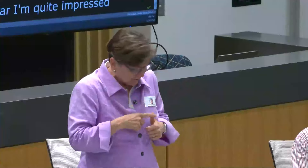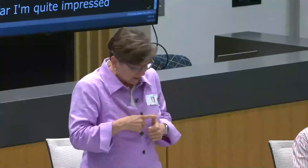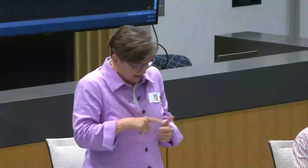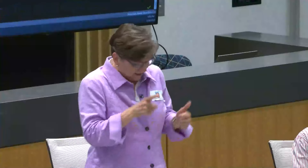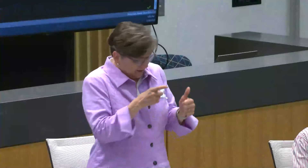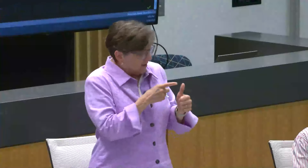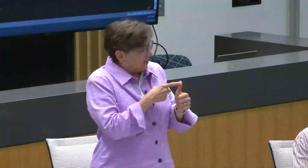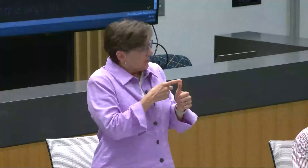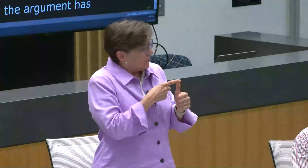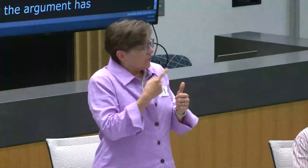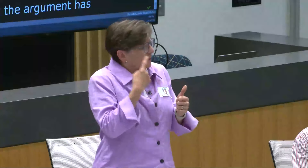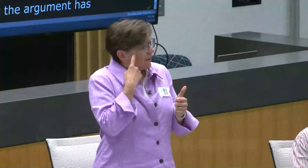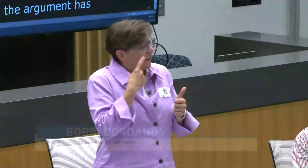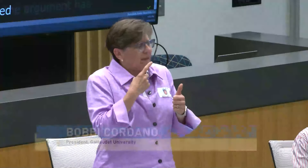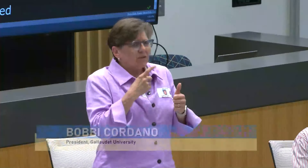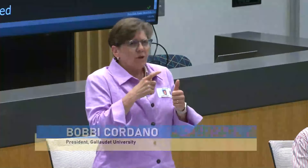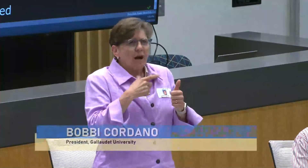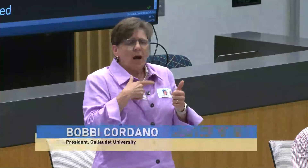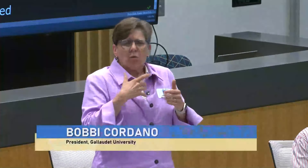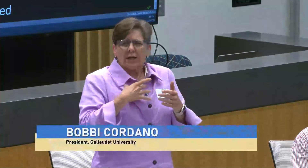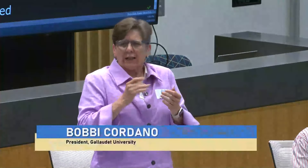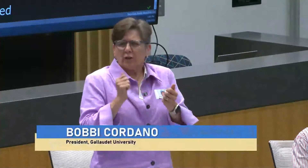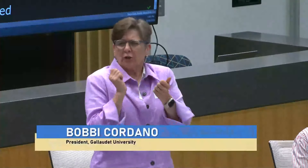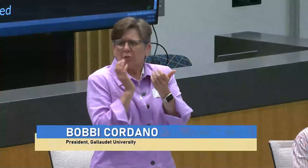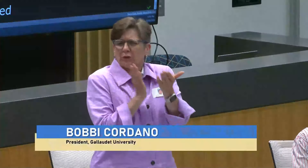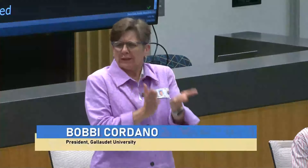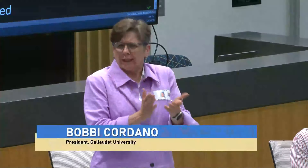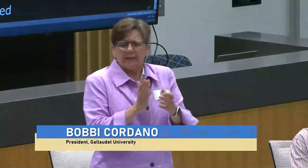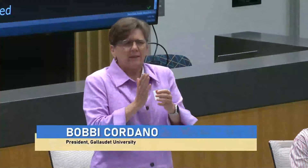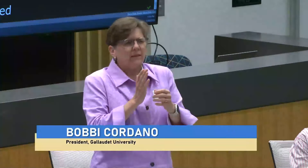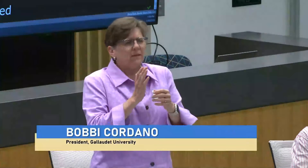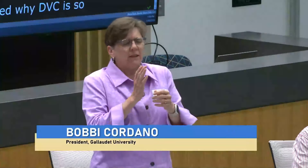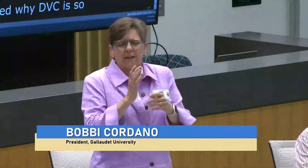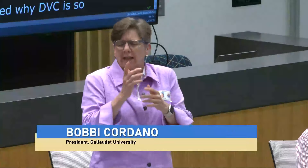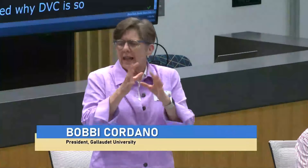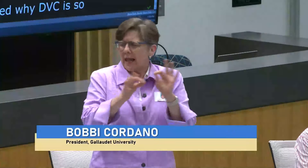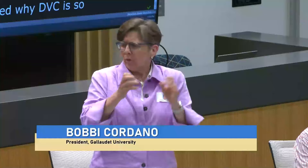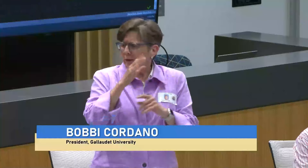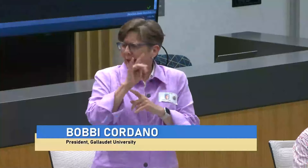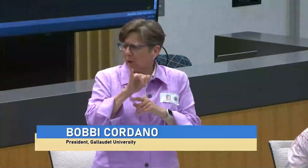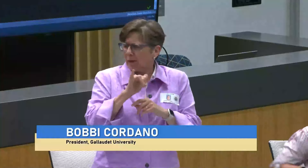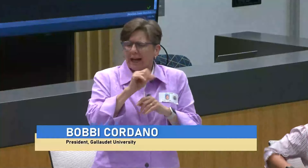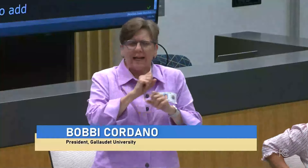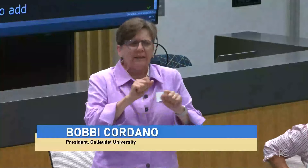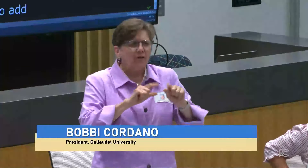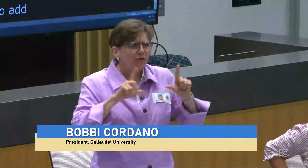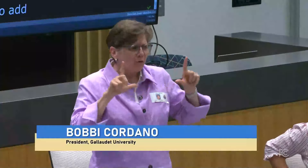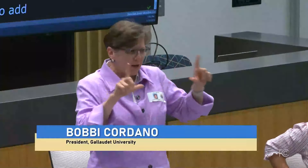SEATED HERE ON THE PANEL WITH ME THANK YOU FOR YOUR WONDERFUL COMMENTS THAT HAVE BEEN SHARED THUS FAR I'M QUITE IMPRESSED I HAVE TO